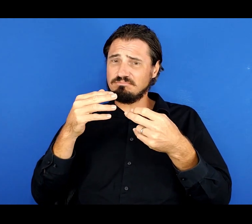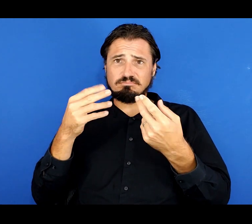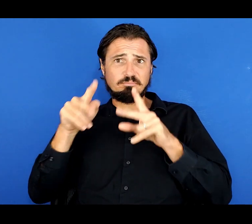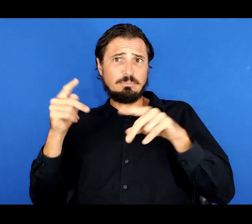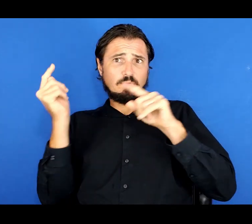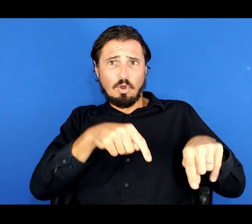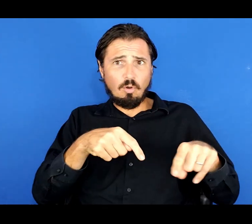American Airlines.